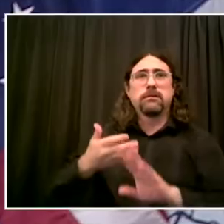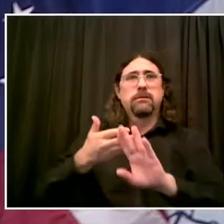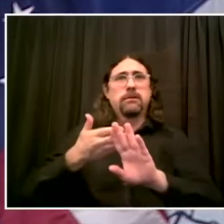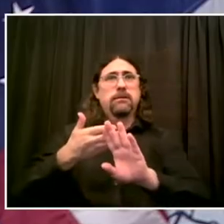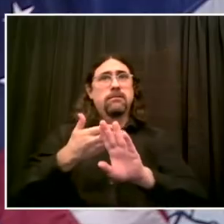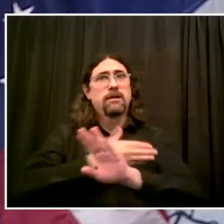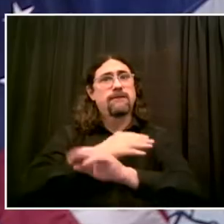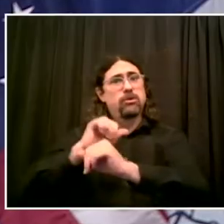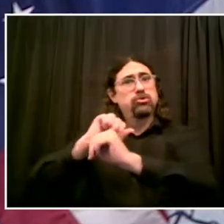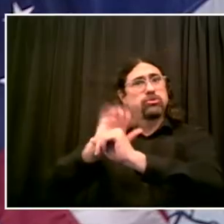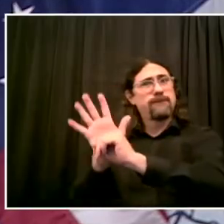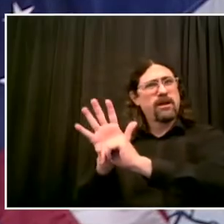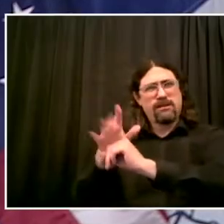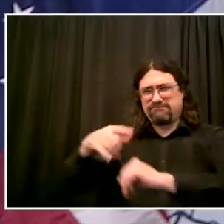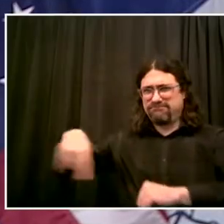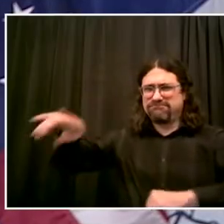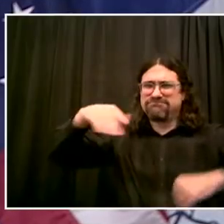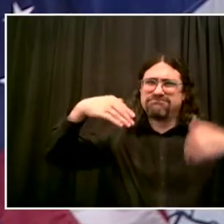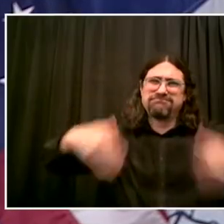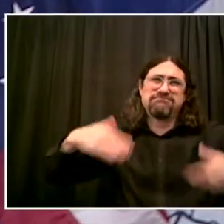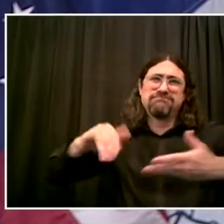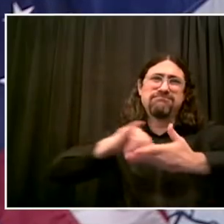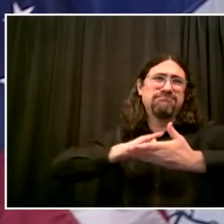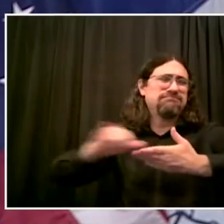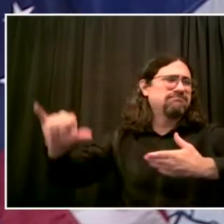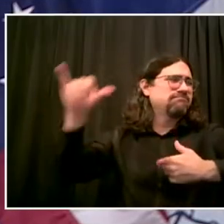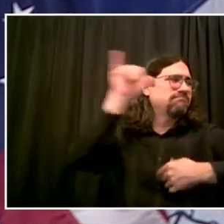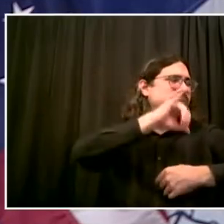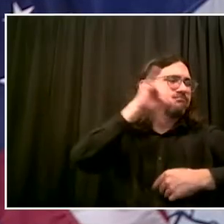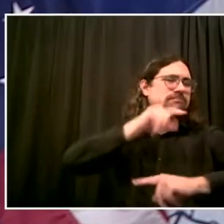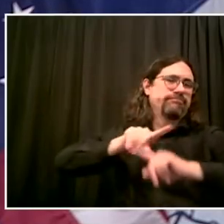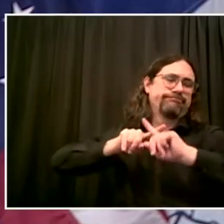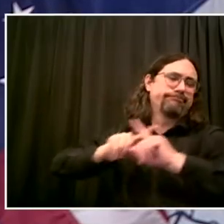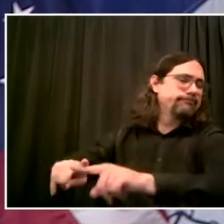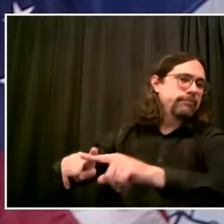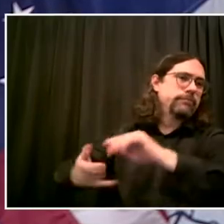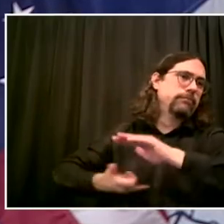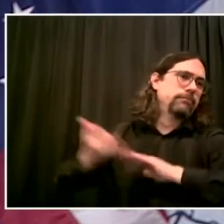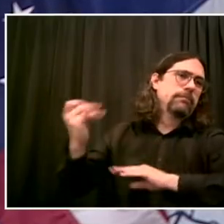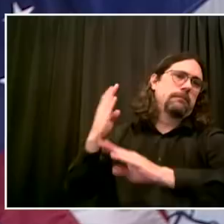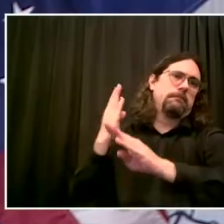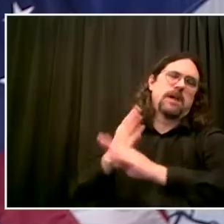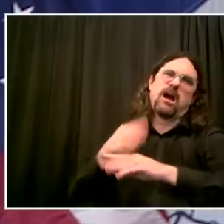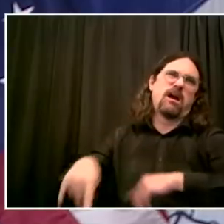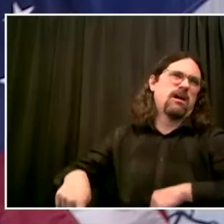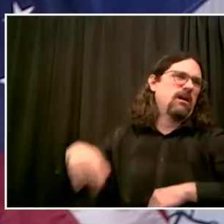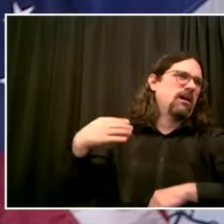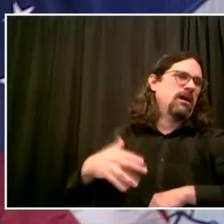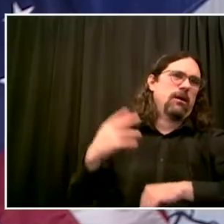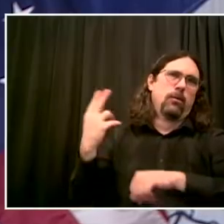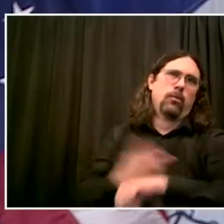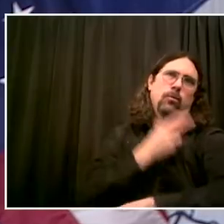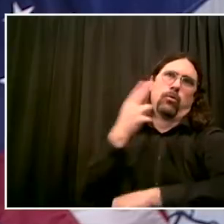IT WORK. FOR THE NEXT FEW MONTHS, PEOPLE WILL NEETD O MAKE THEIR OWN CHOICES.